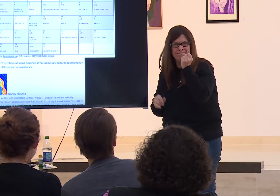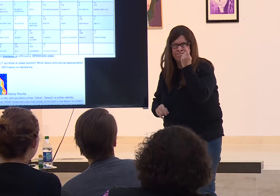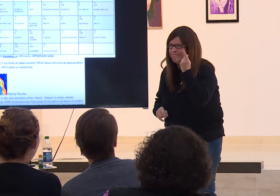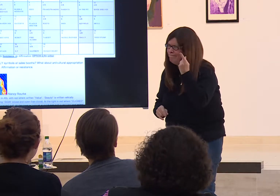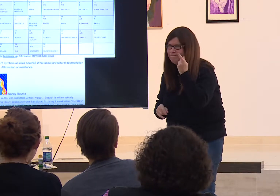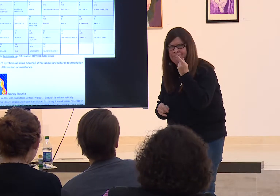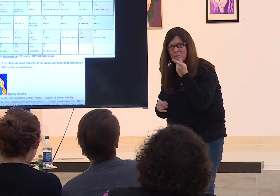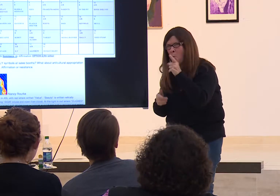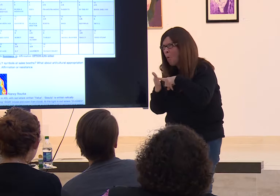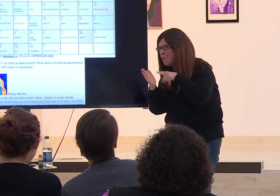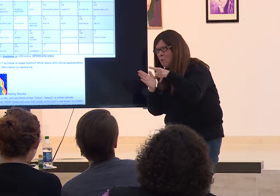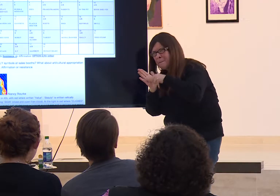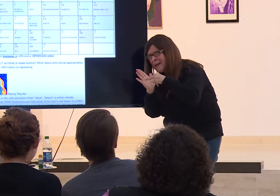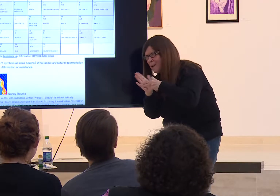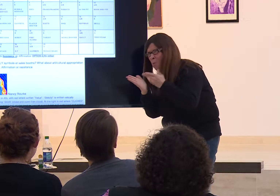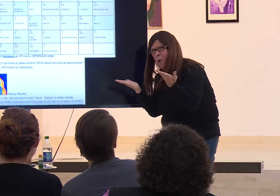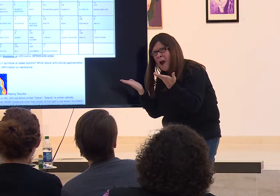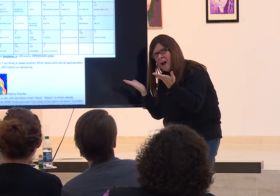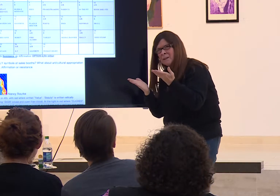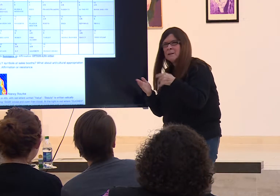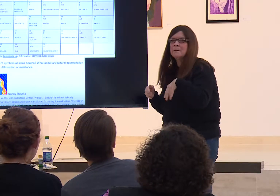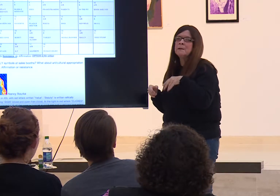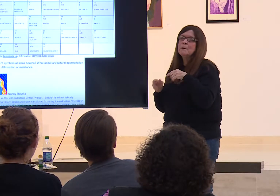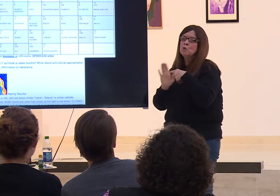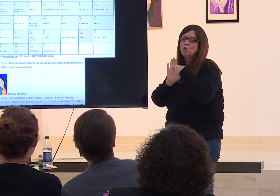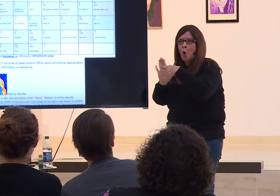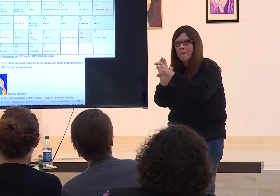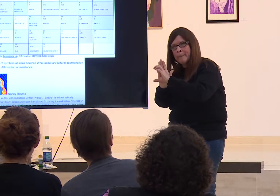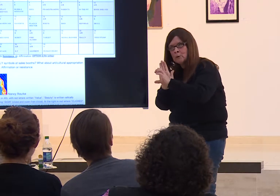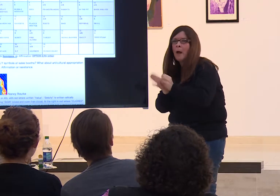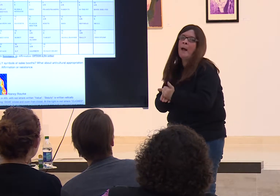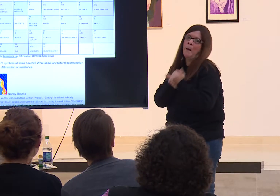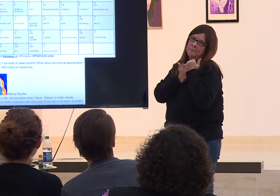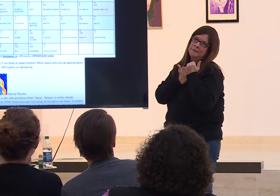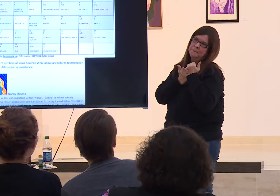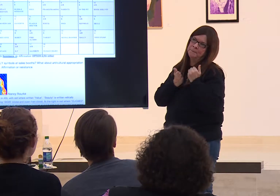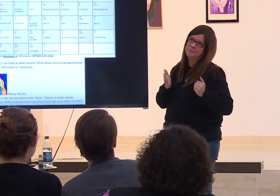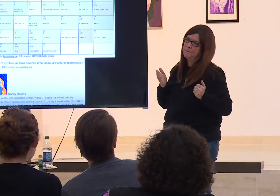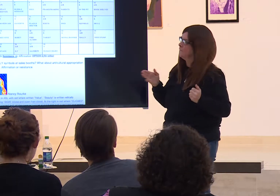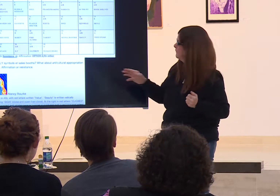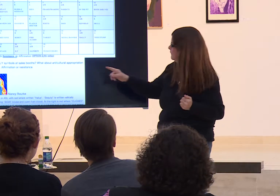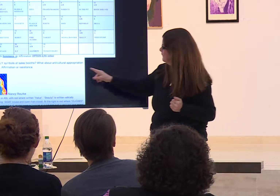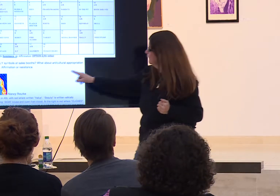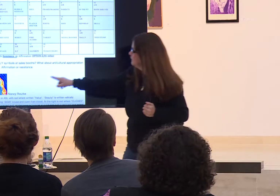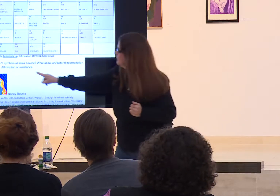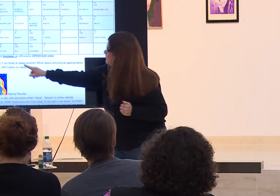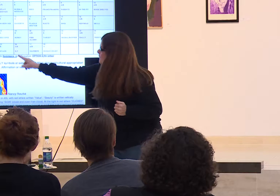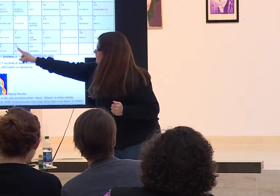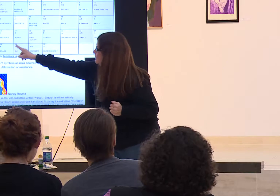exactly what I'm looking for. Last year, some of the artists mentioned that even with my written description, they weren't exactly sure